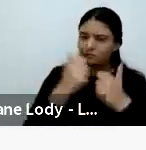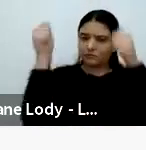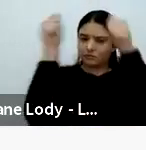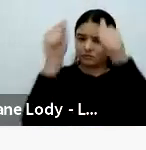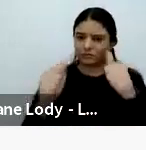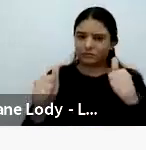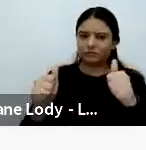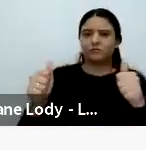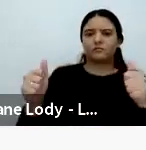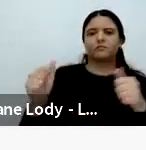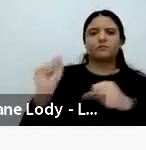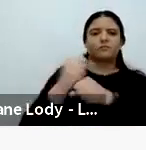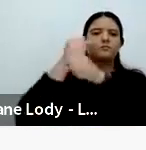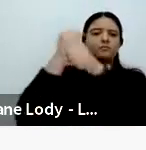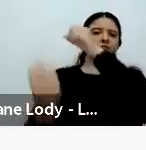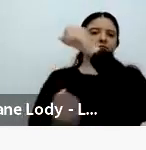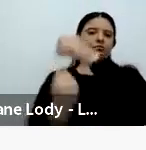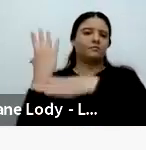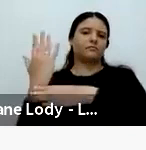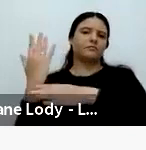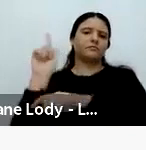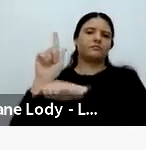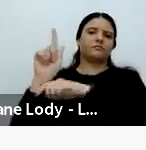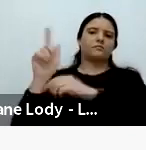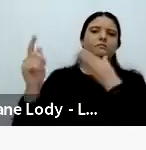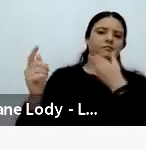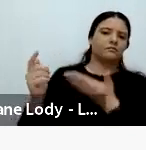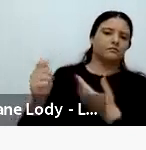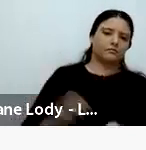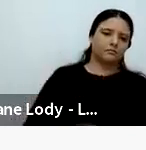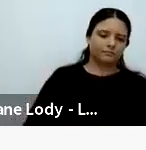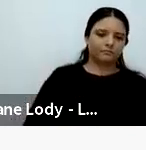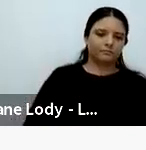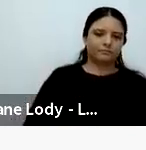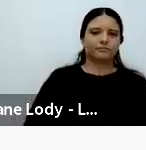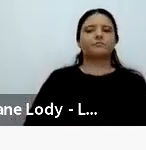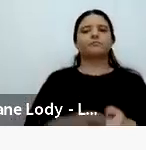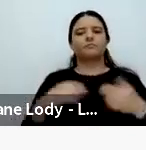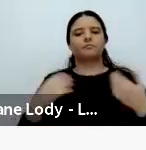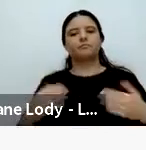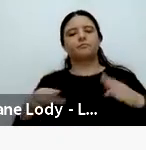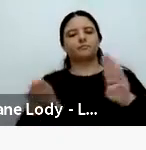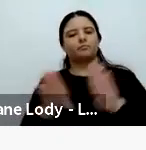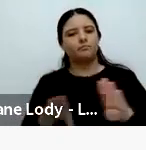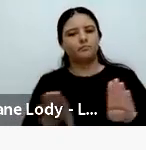changed the name now, they renamed it after i j renamed it after john lewis who renamed it after john lewis, who was a civil rights leader to.